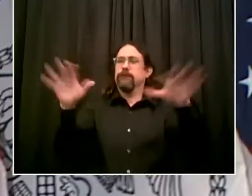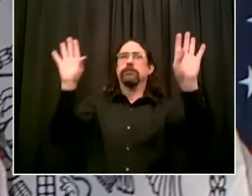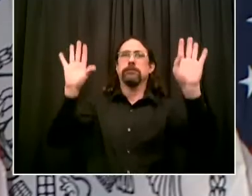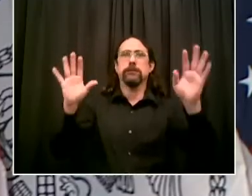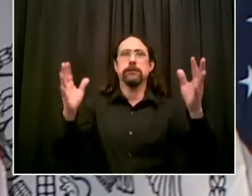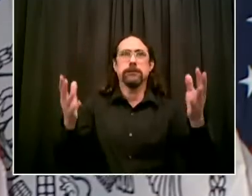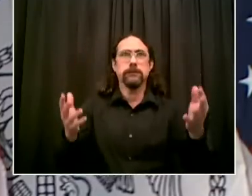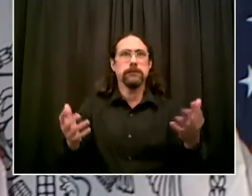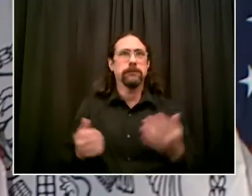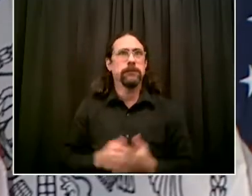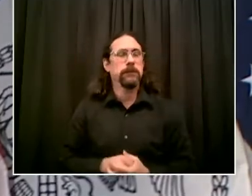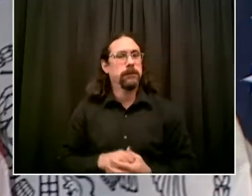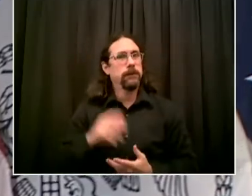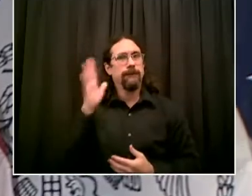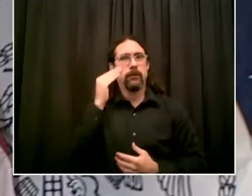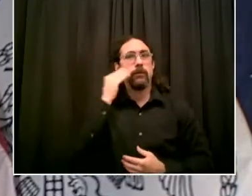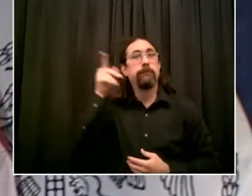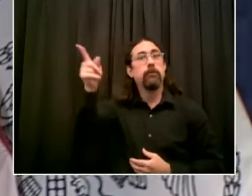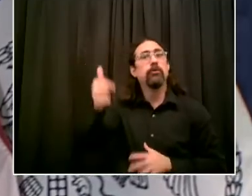MAWE Y FIND THAT THE DEADLINE IS